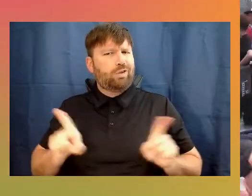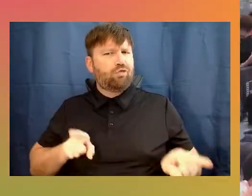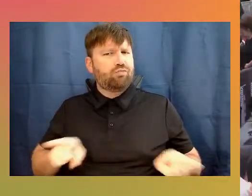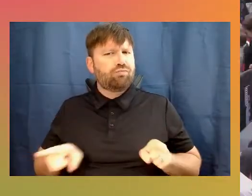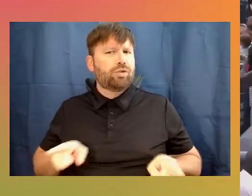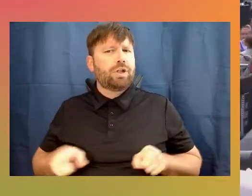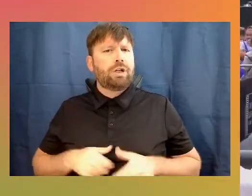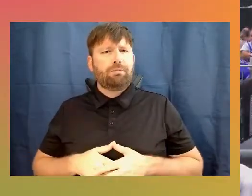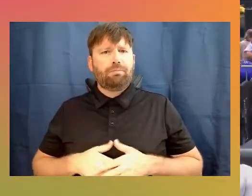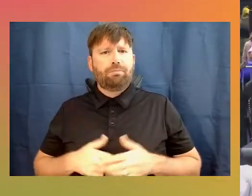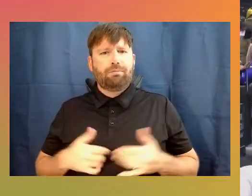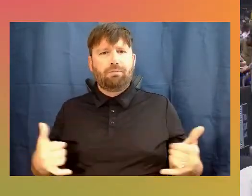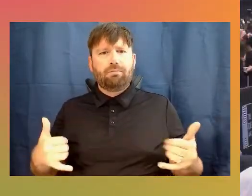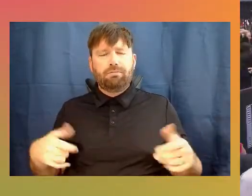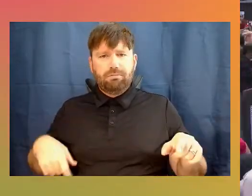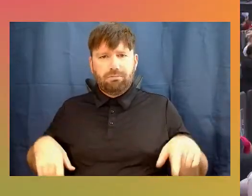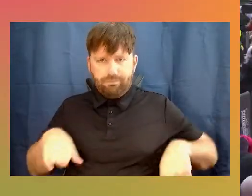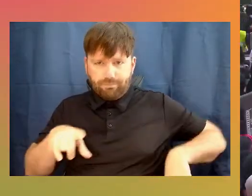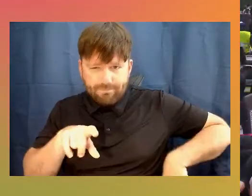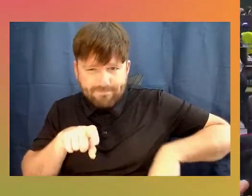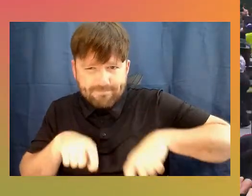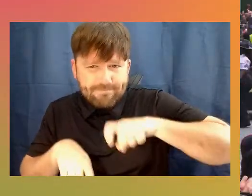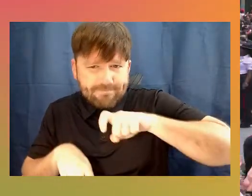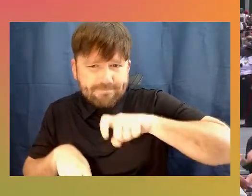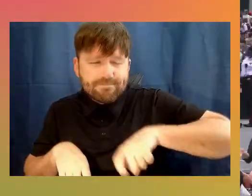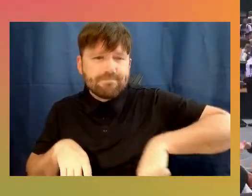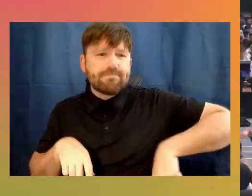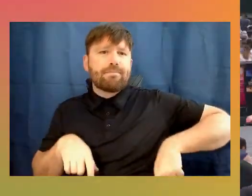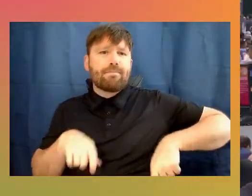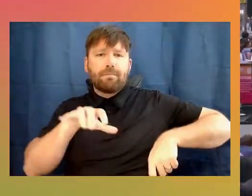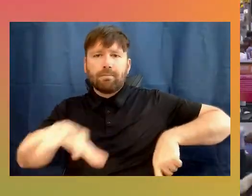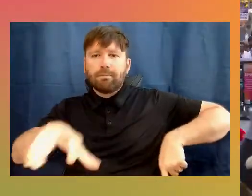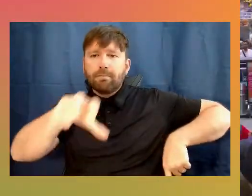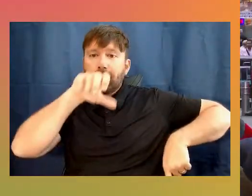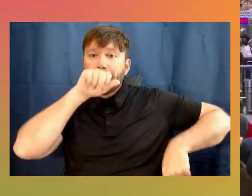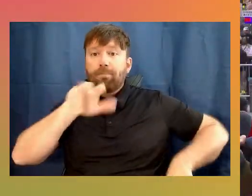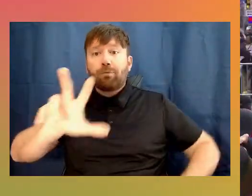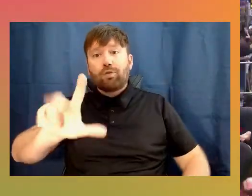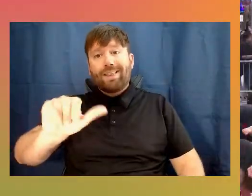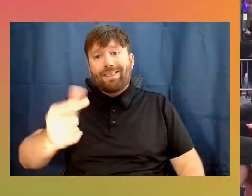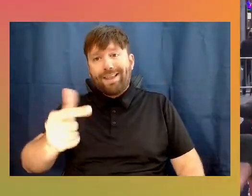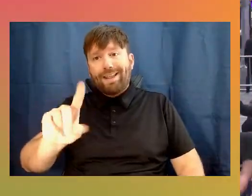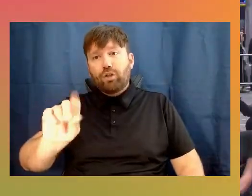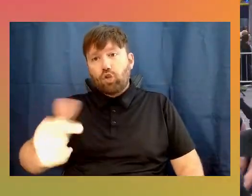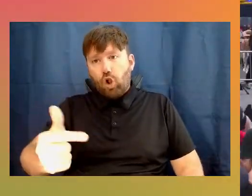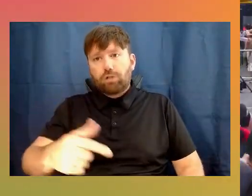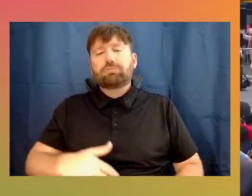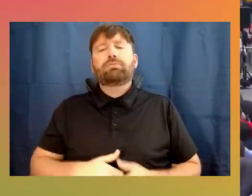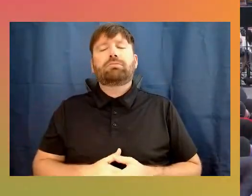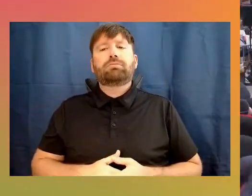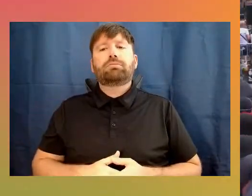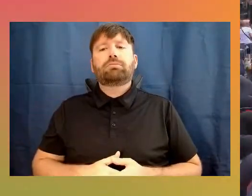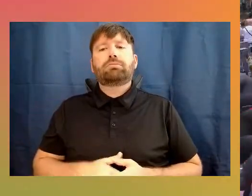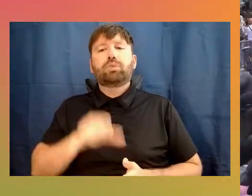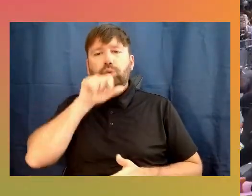RIGHT SIDE.